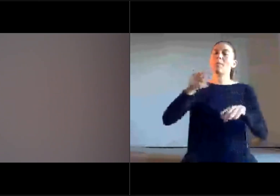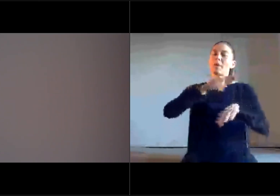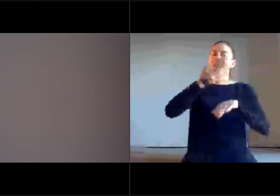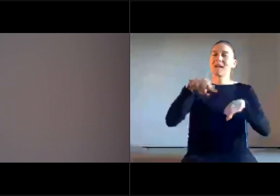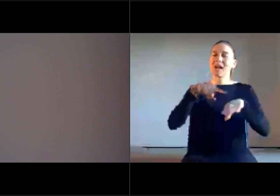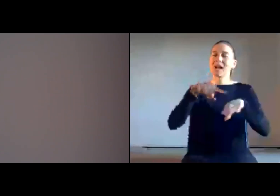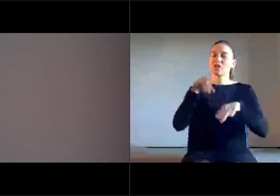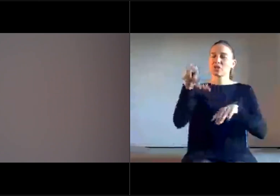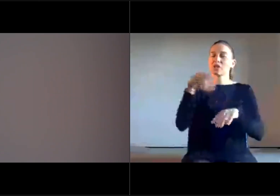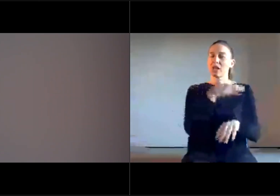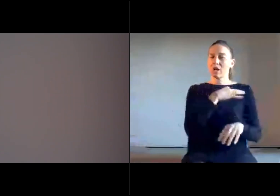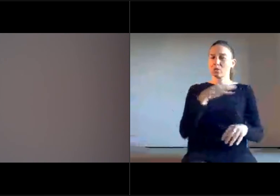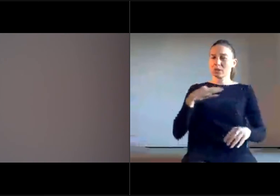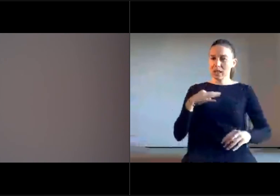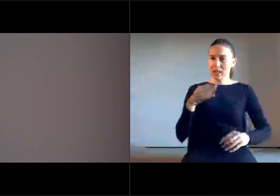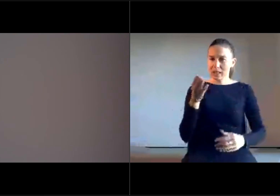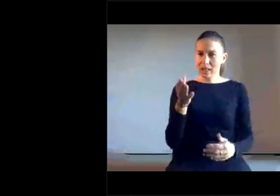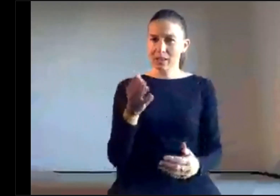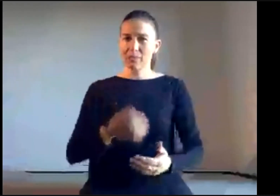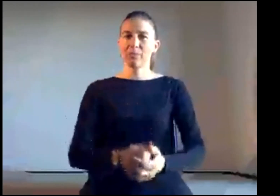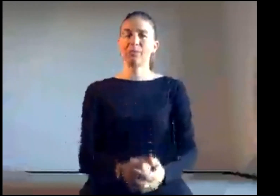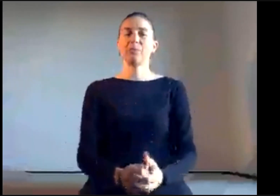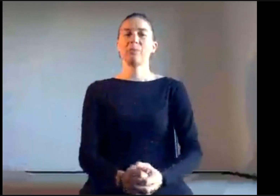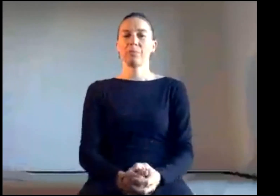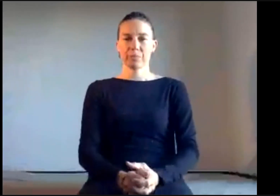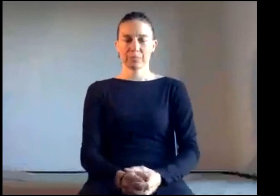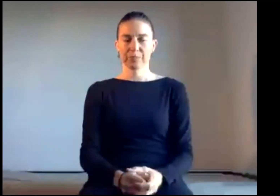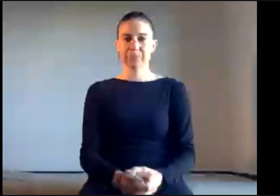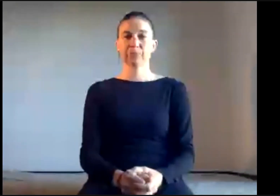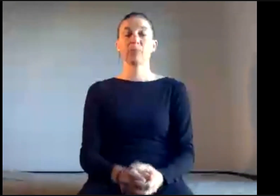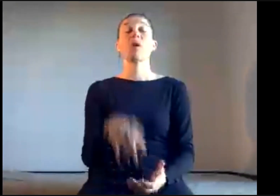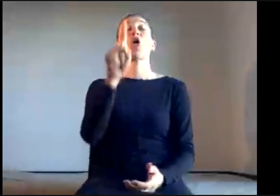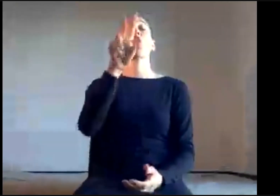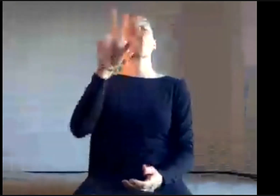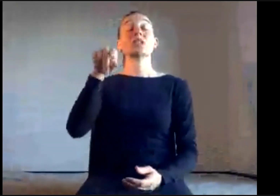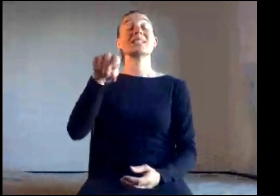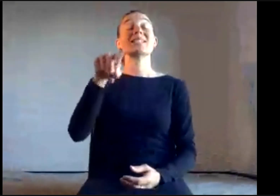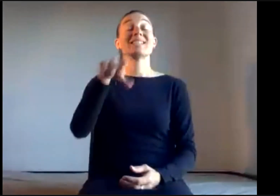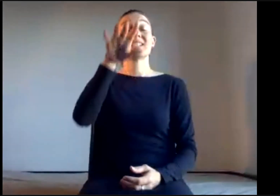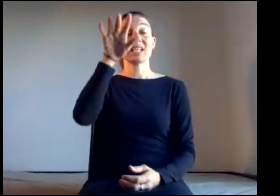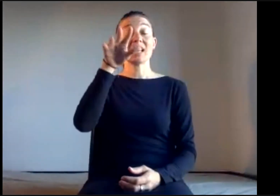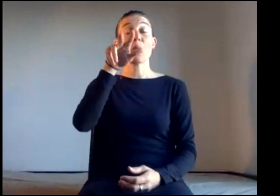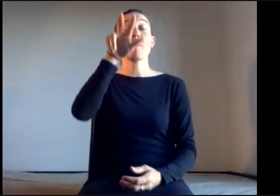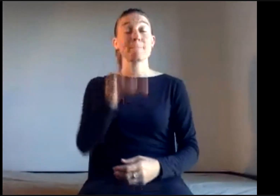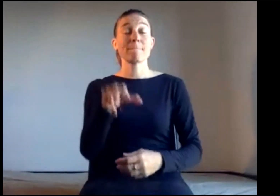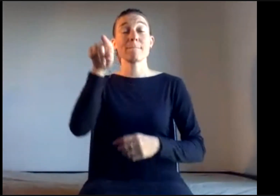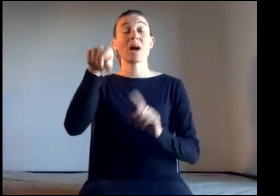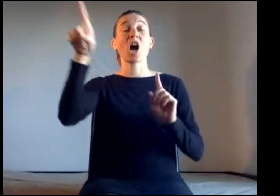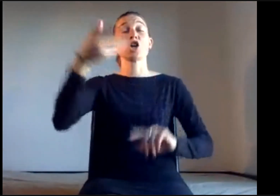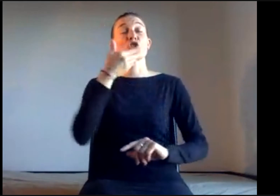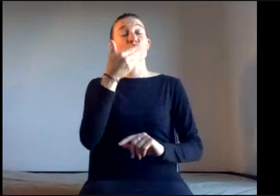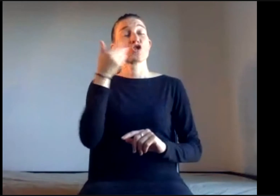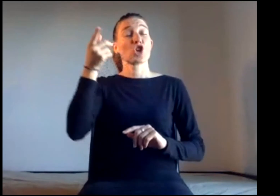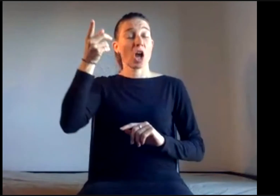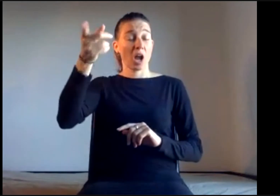On the 13th March 2020 the government of the Czech Republic declared the state of emergency in the whole country.